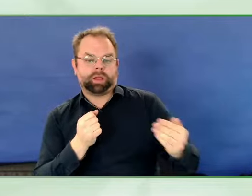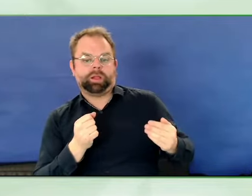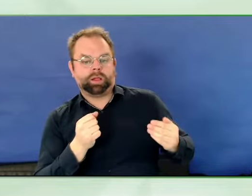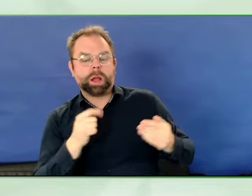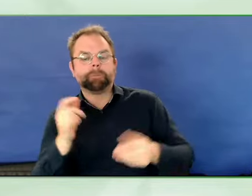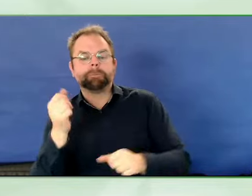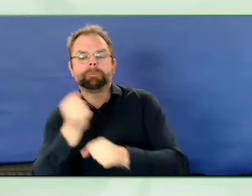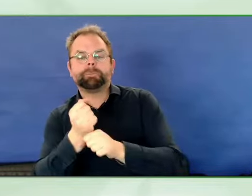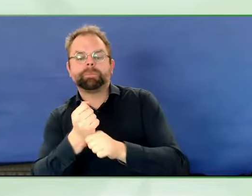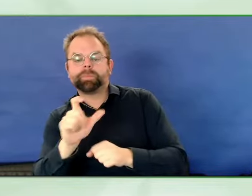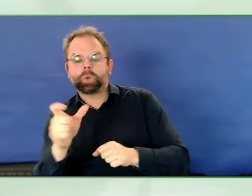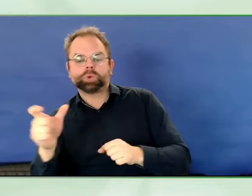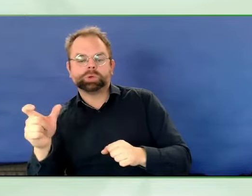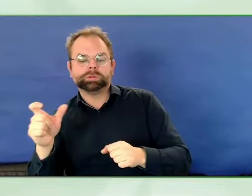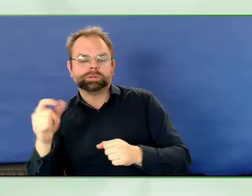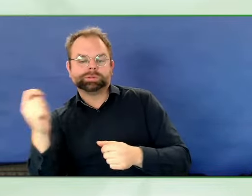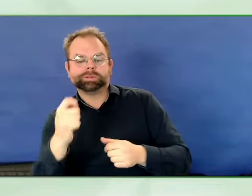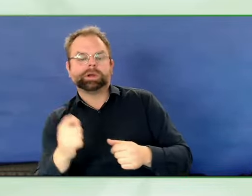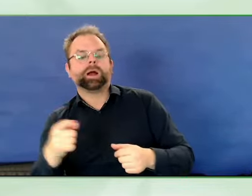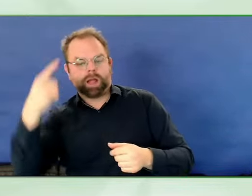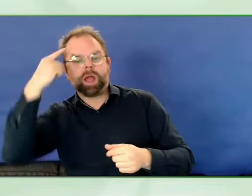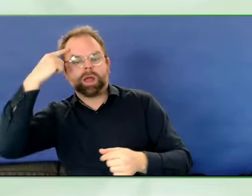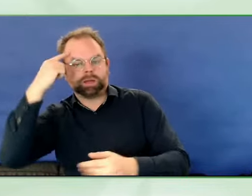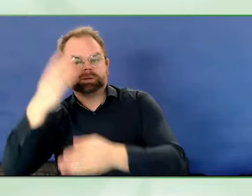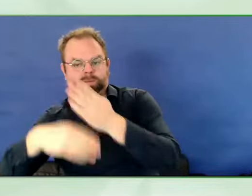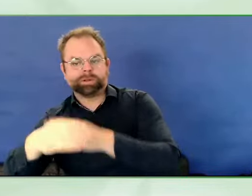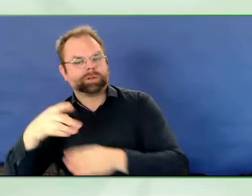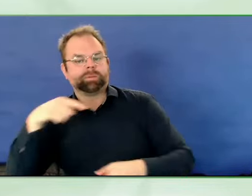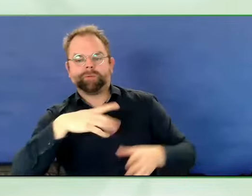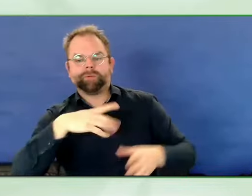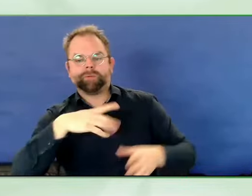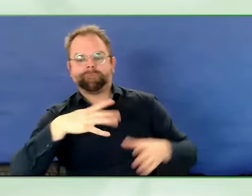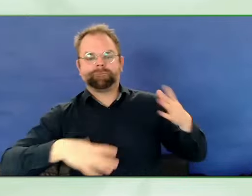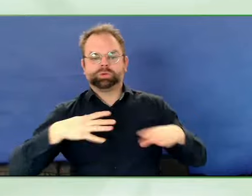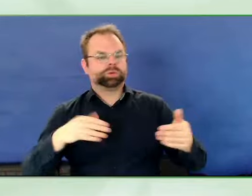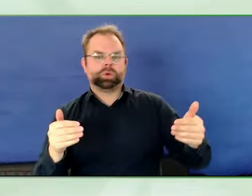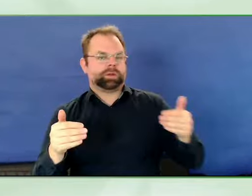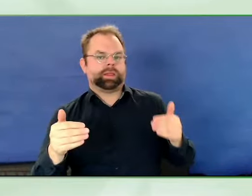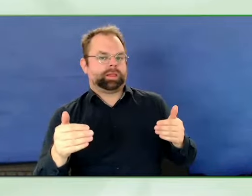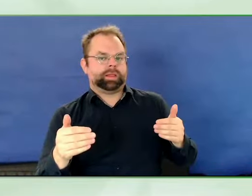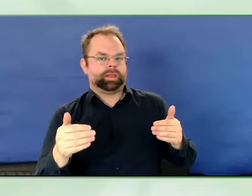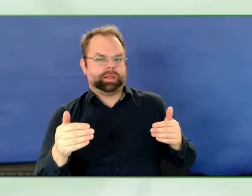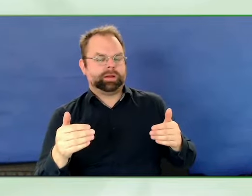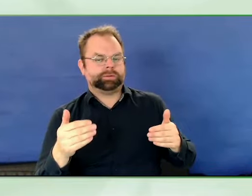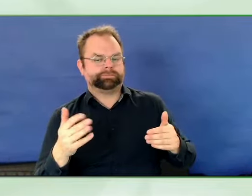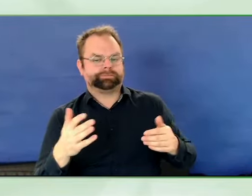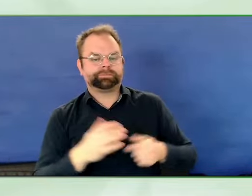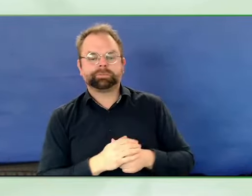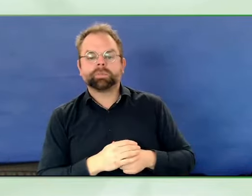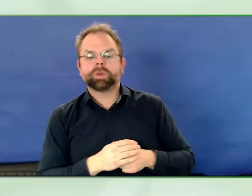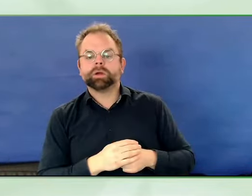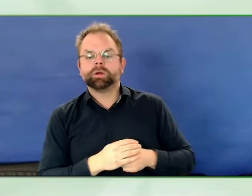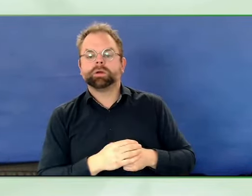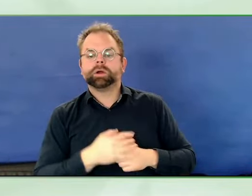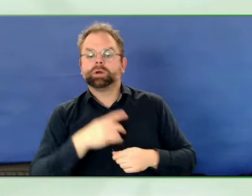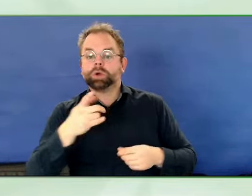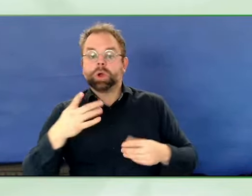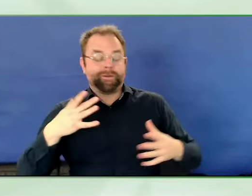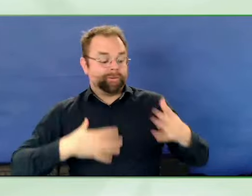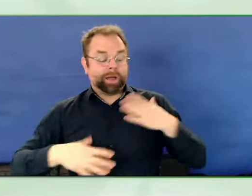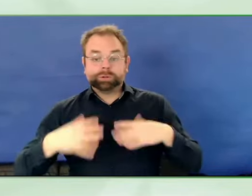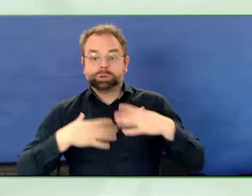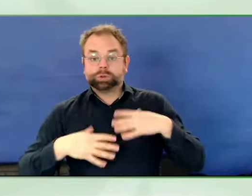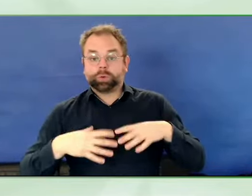In how to address people with a range of abilities or very much case of going out and finding